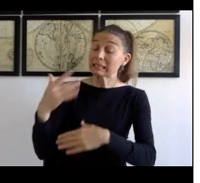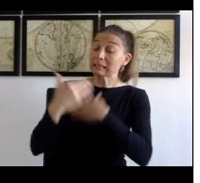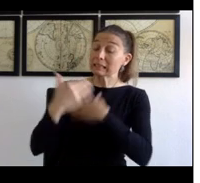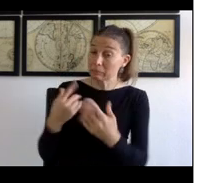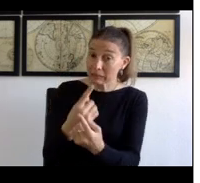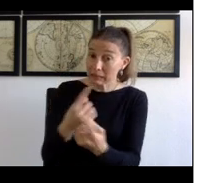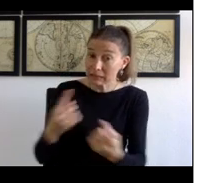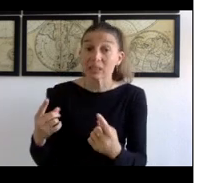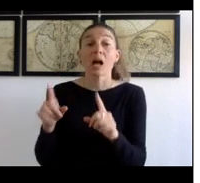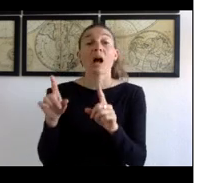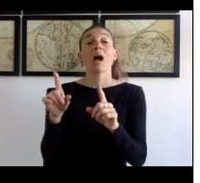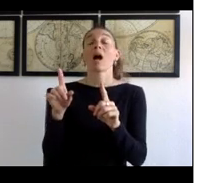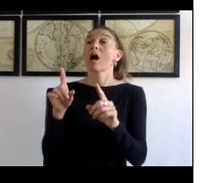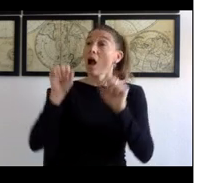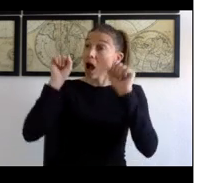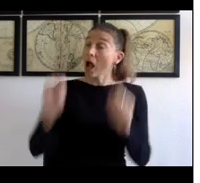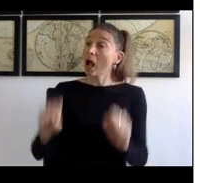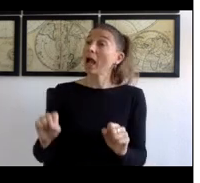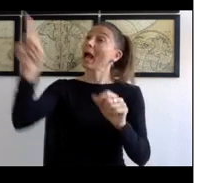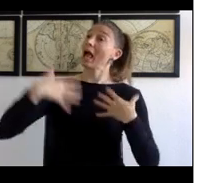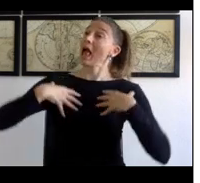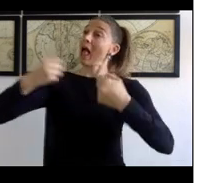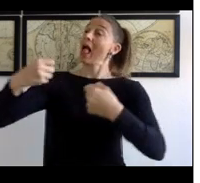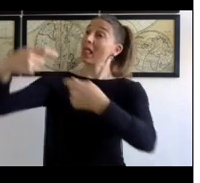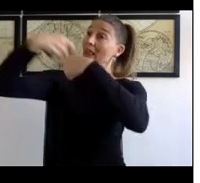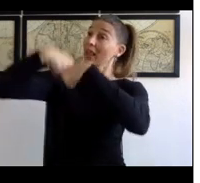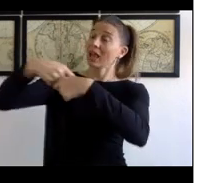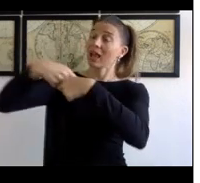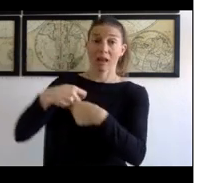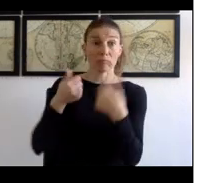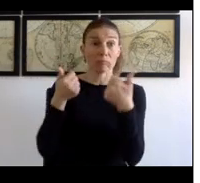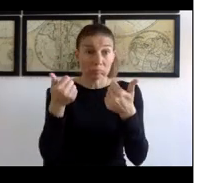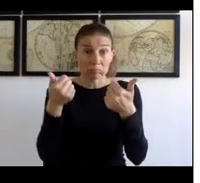Are persons with disabilities treated equally and without discrimination?